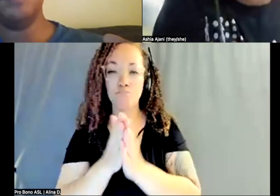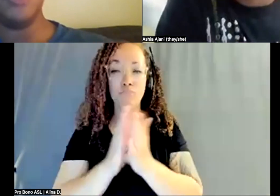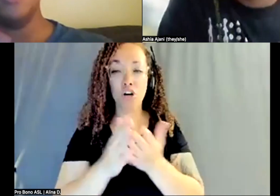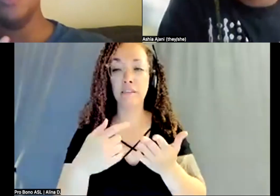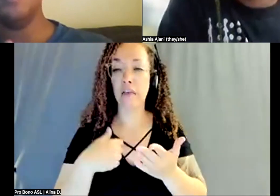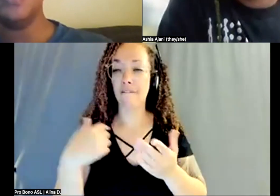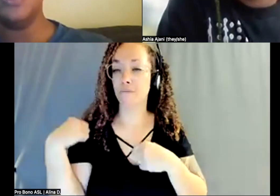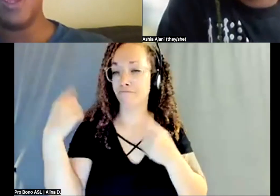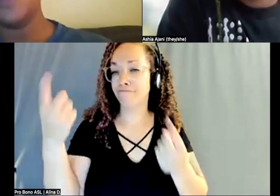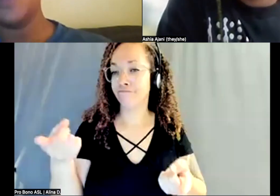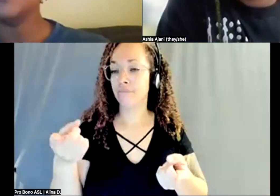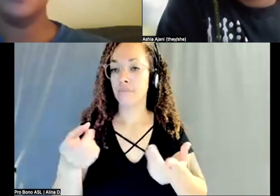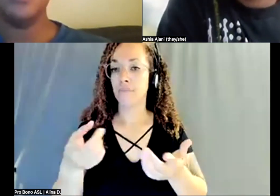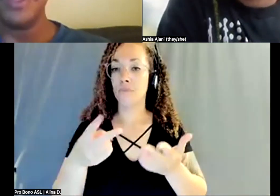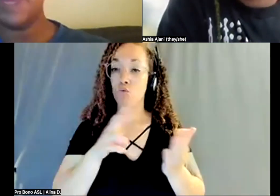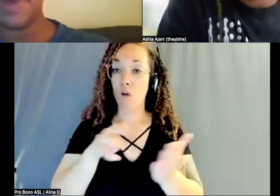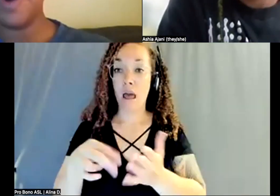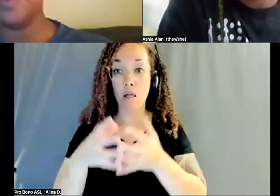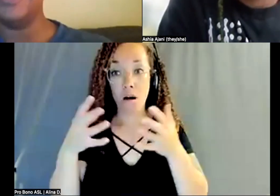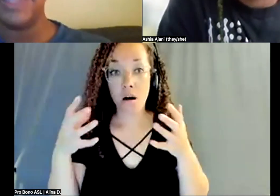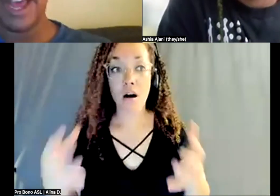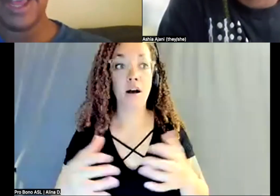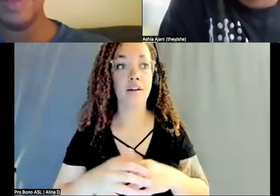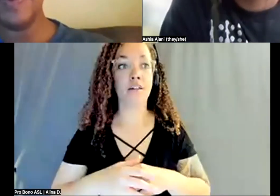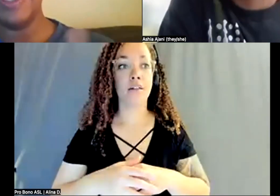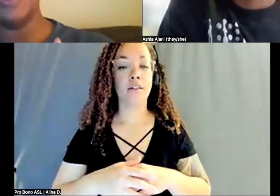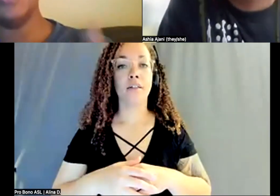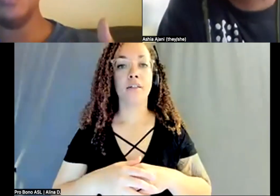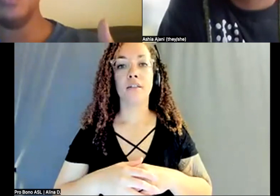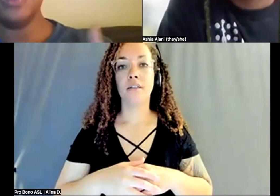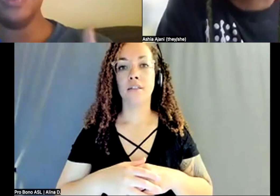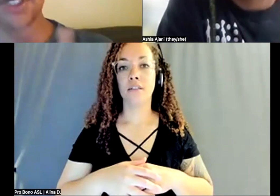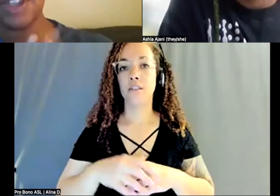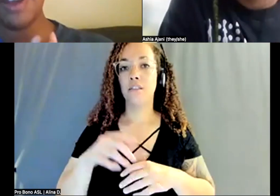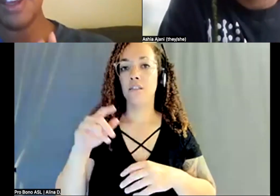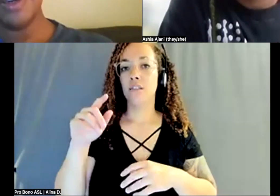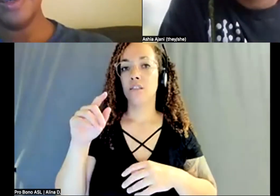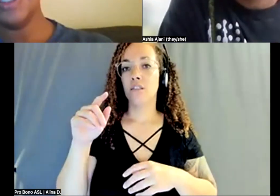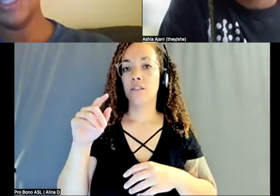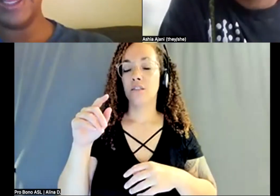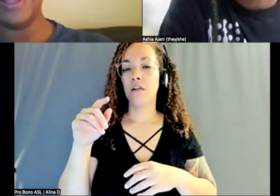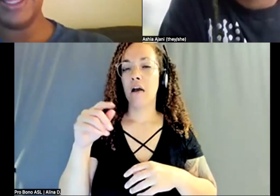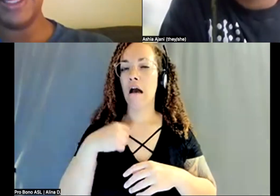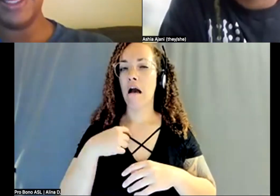and she, I referenced Toni Cade Bambara a lot but “The Salt Eaters,” like I think,